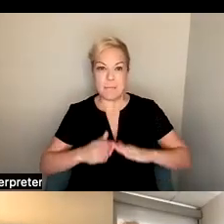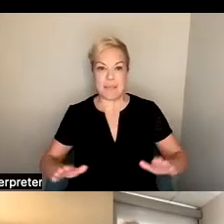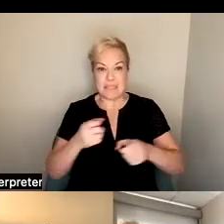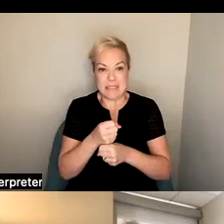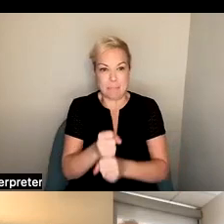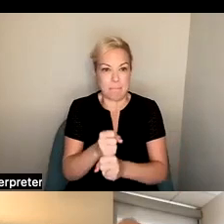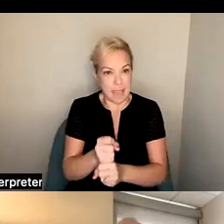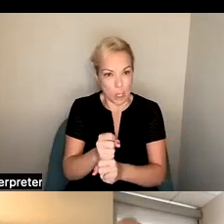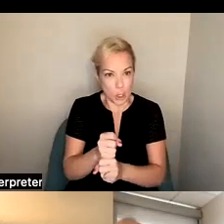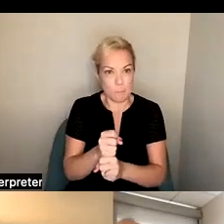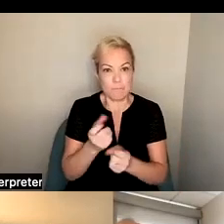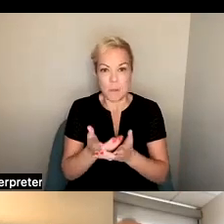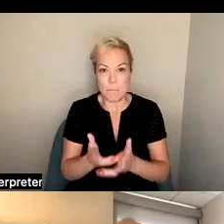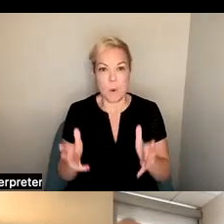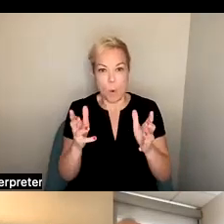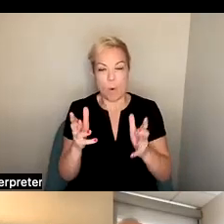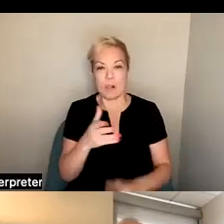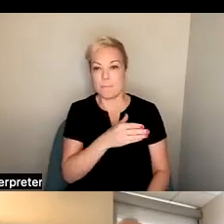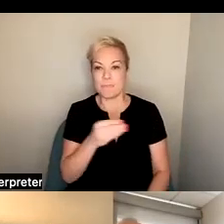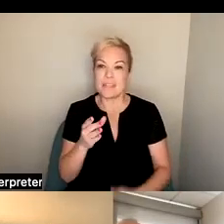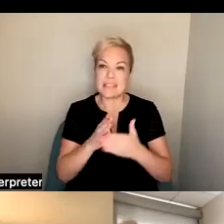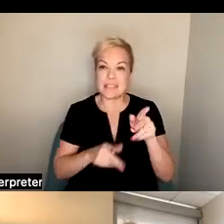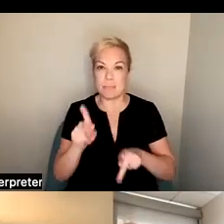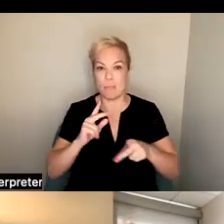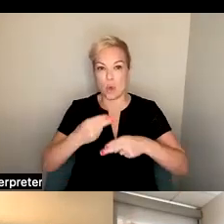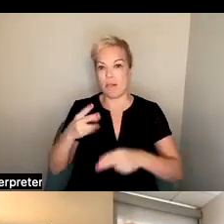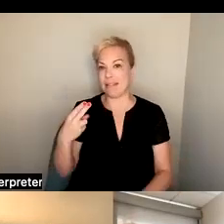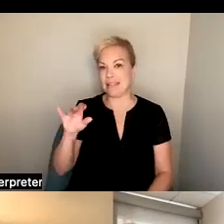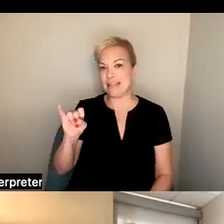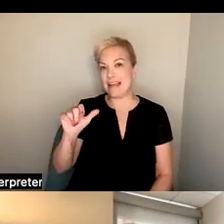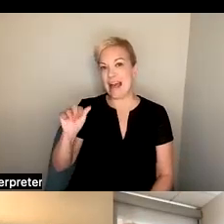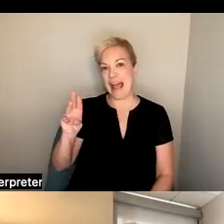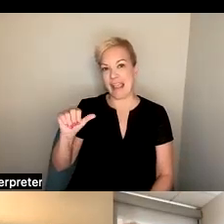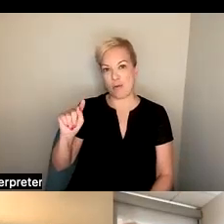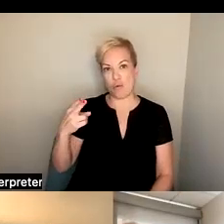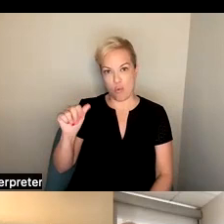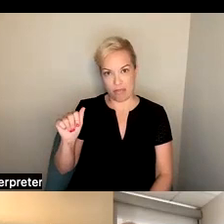**Ianwatha**, or some people call him Hiawatha, and together they bring this message of peace